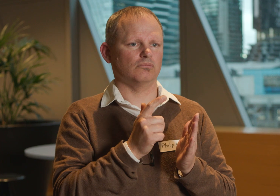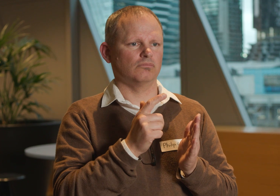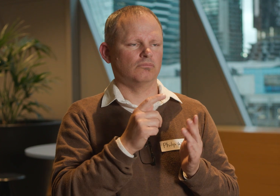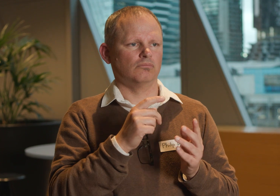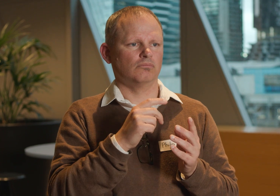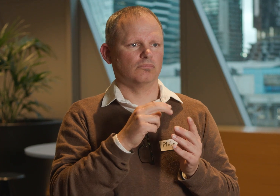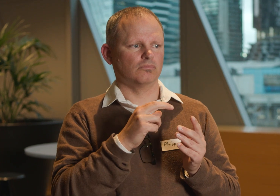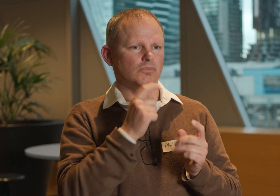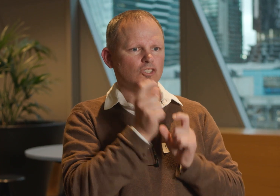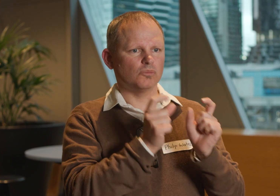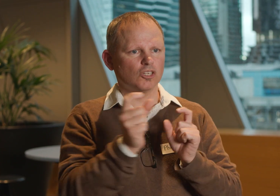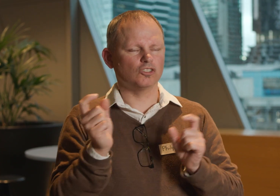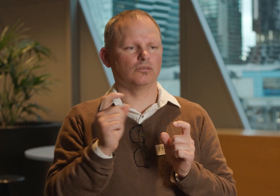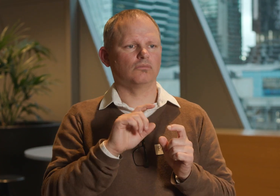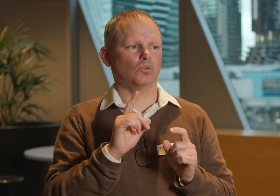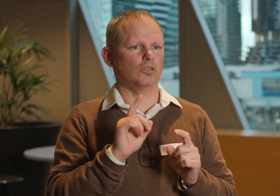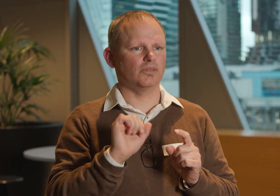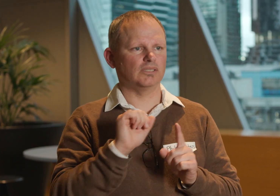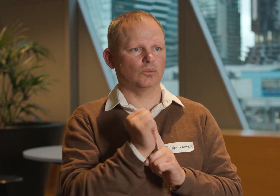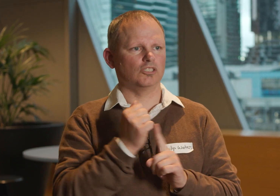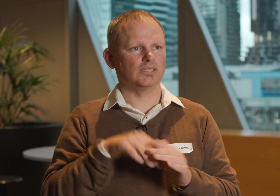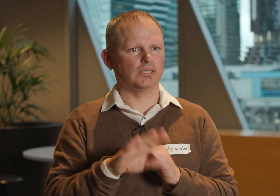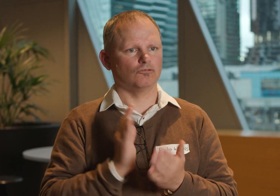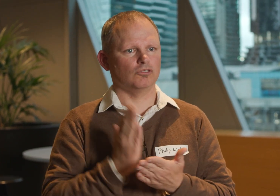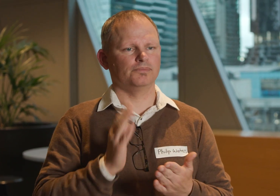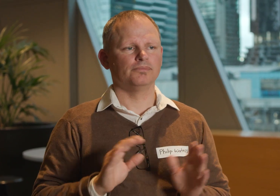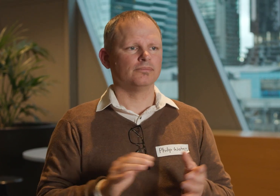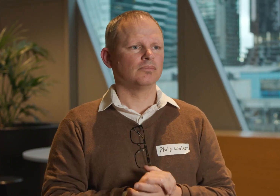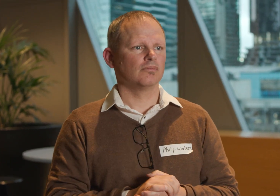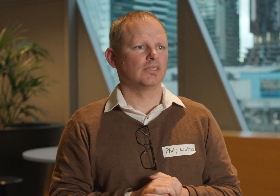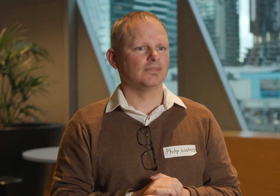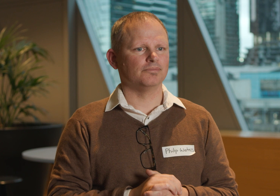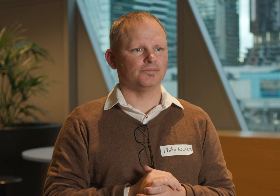take the time to make sure that the deaf and hard of hearing community members are aware